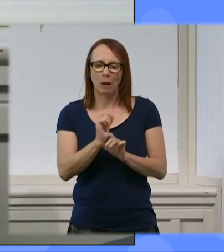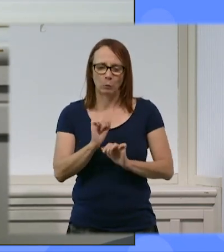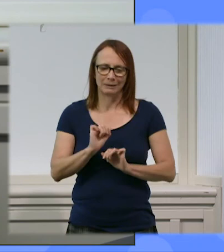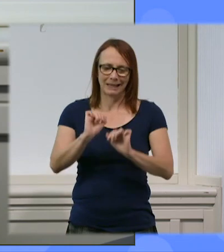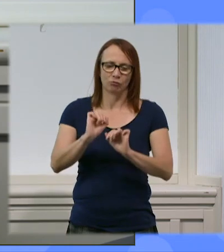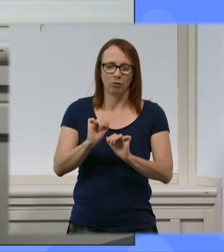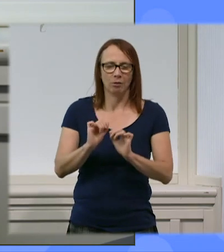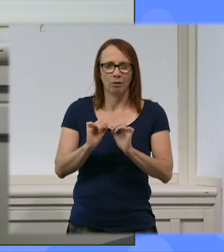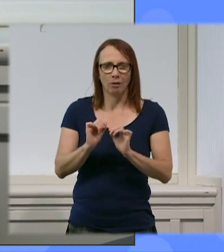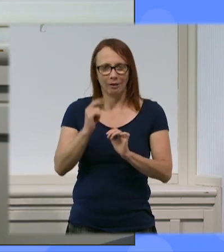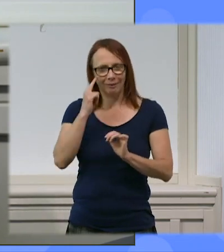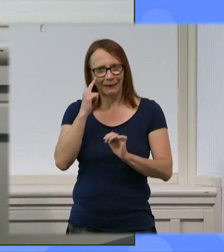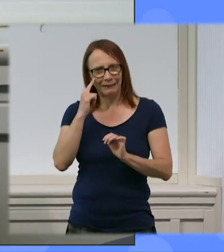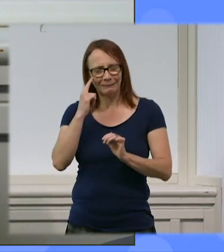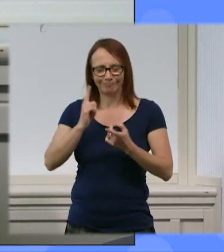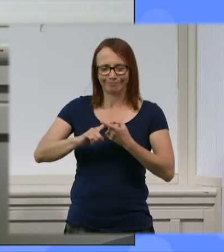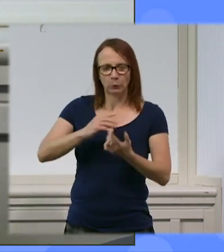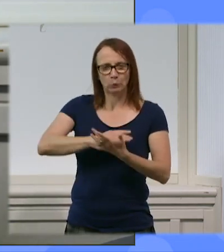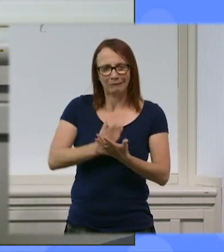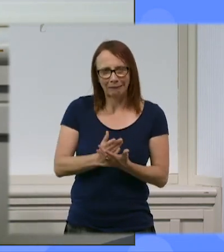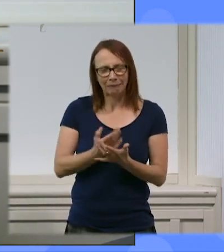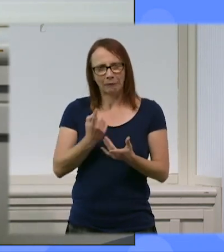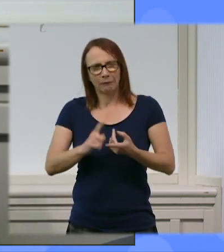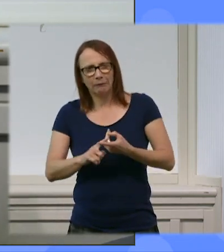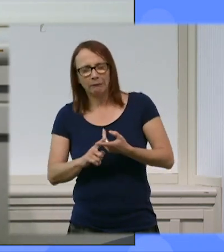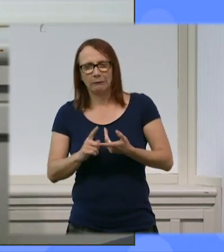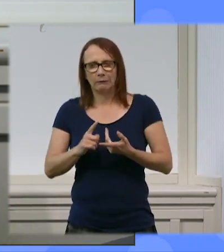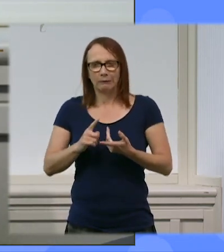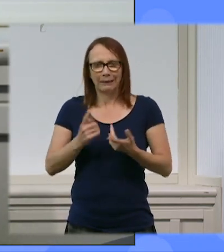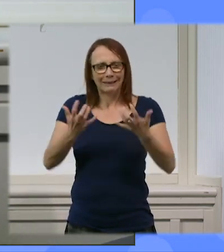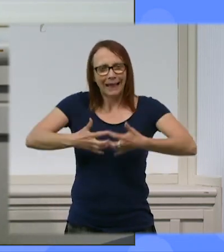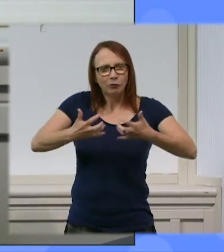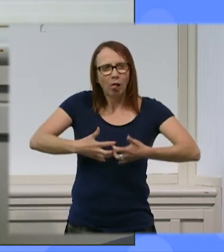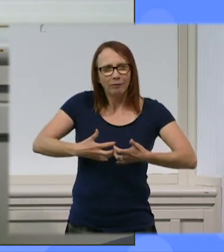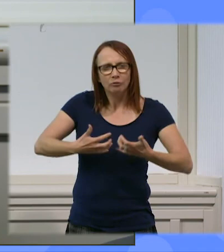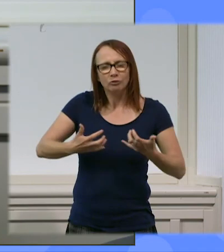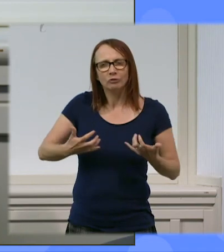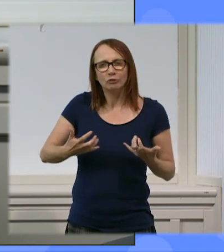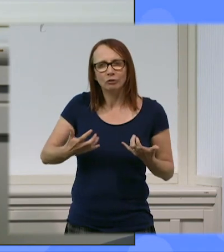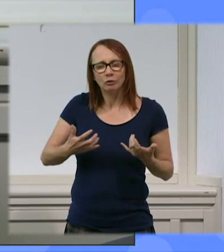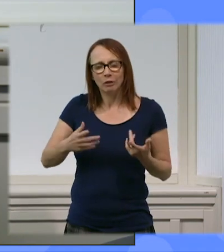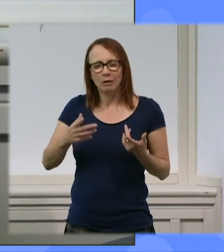and I think it depends on the technologies and scales in the sector depending on what it's going whether it's going to be suitable or suitable or